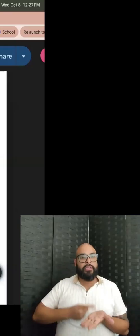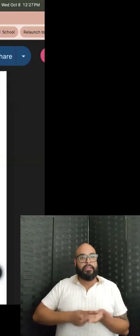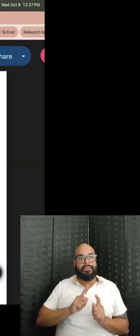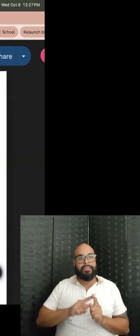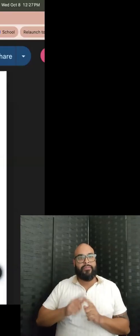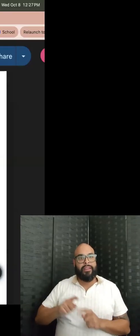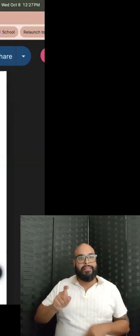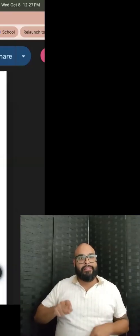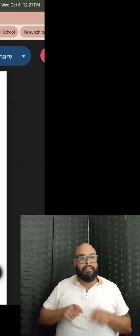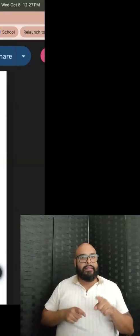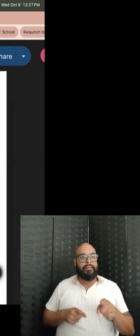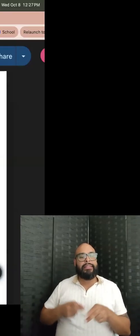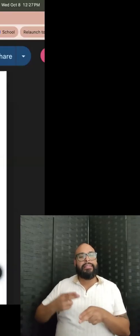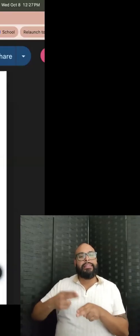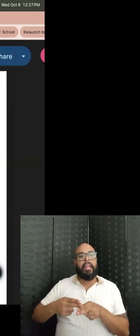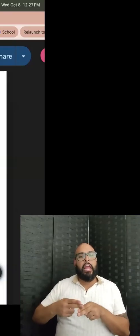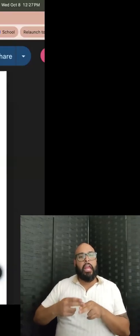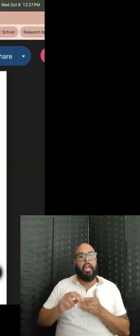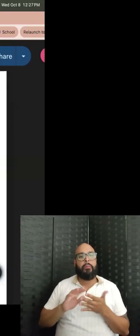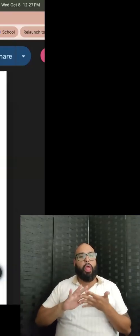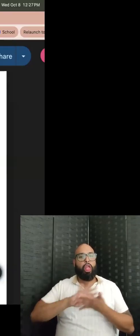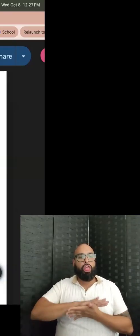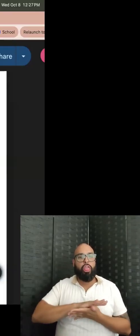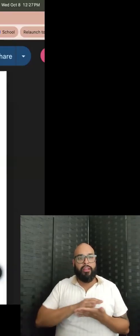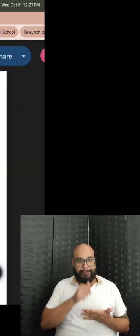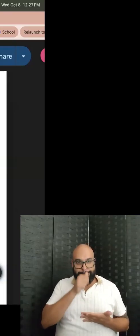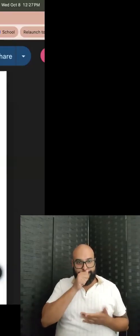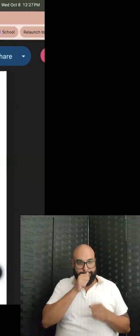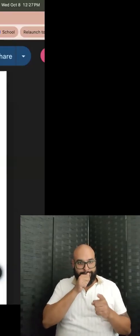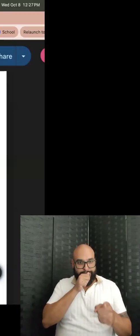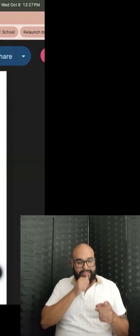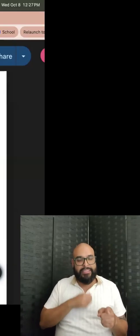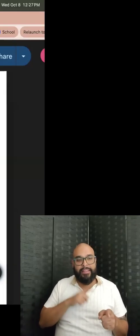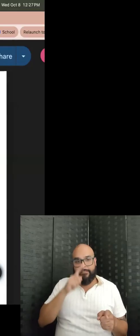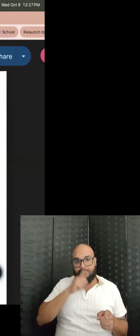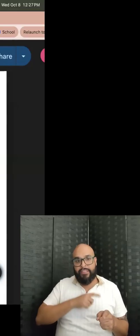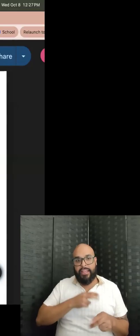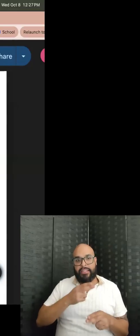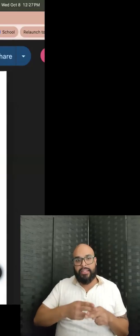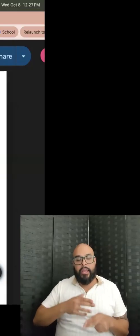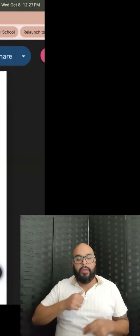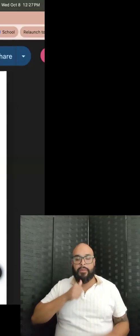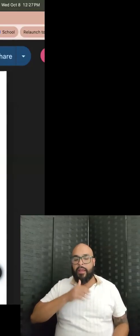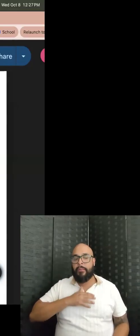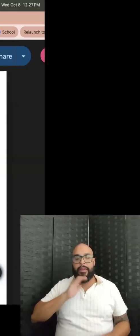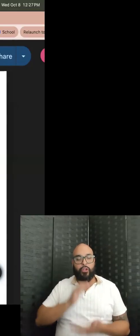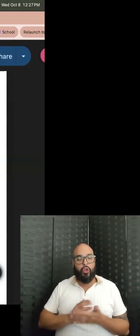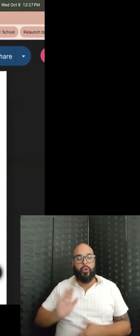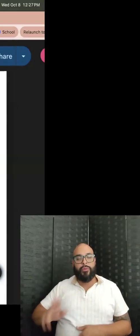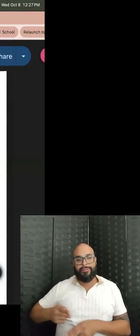No last name is on here. This is a pseudo name. This is not my daughter's name. But this is a document I created